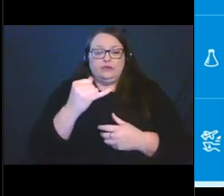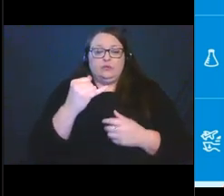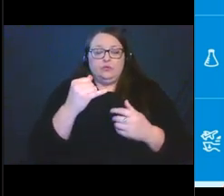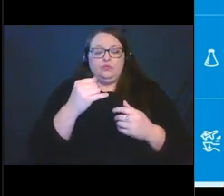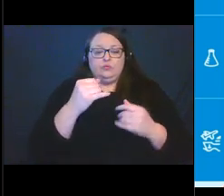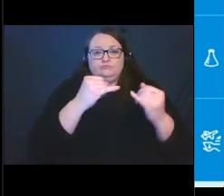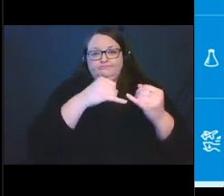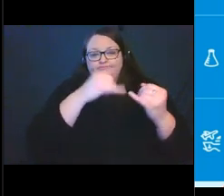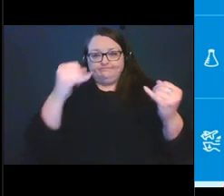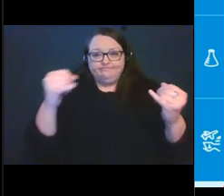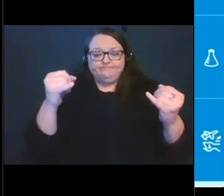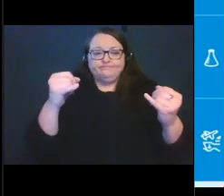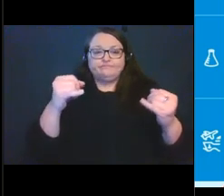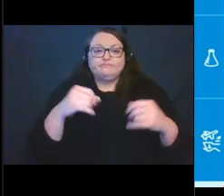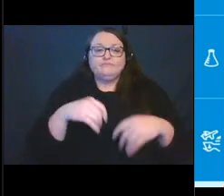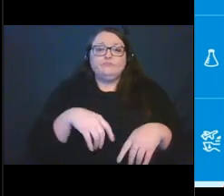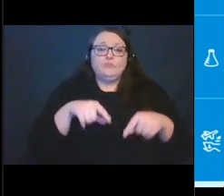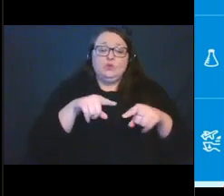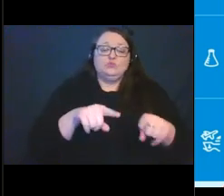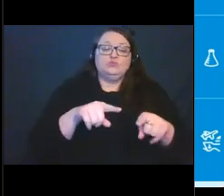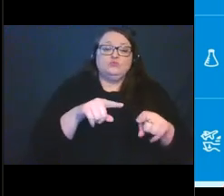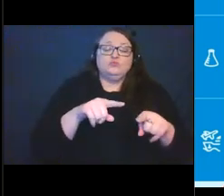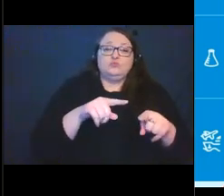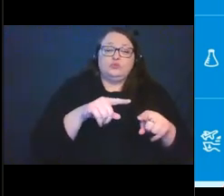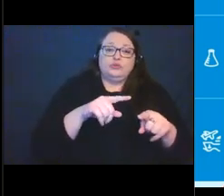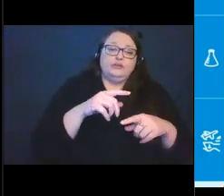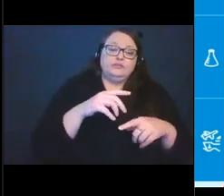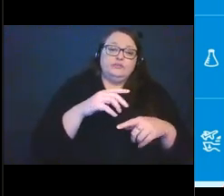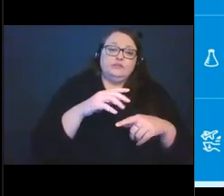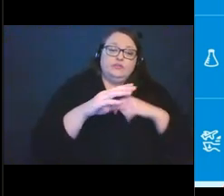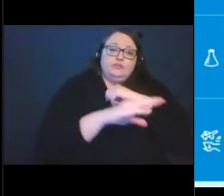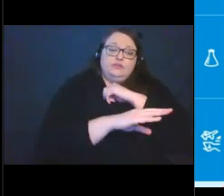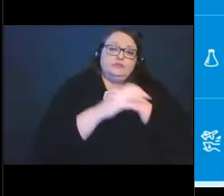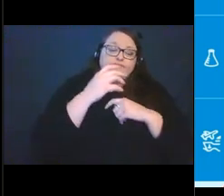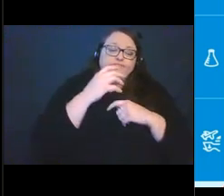thresholds are a bit lower than they would be in the fall, to account for the higher susceptibility